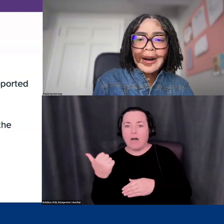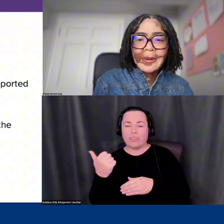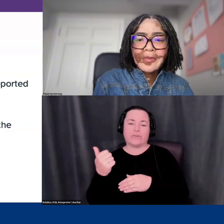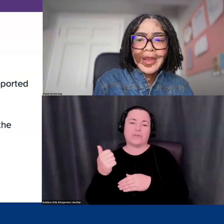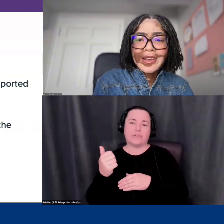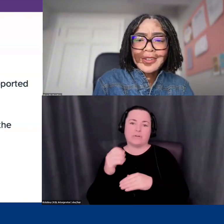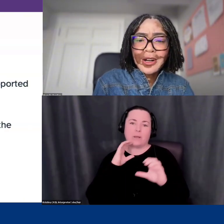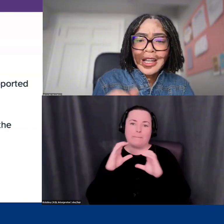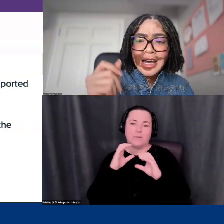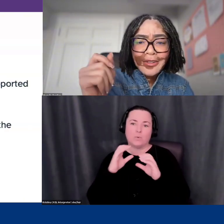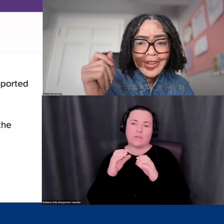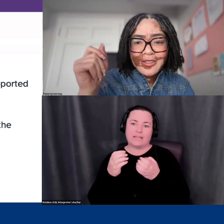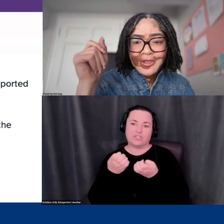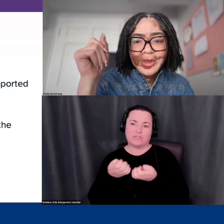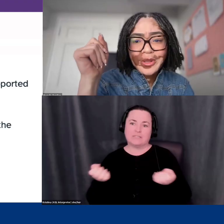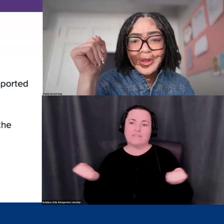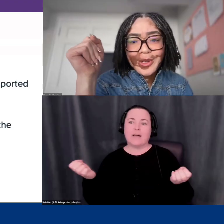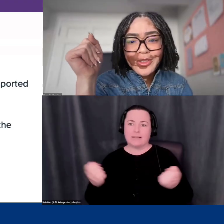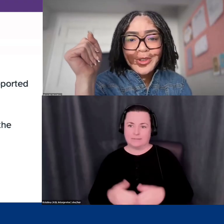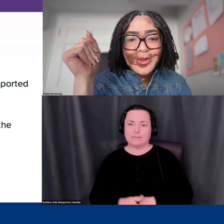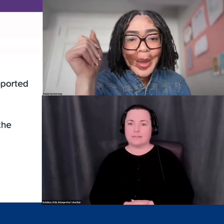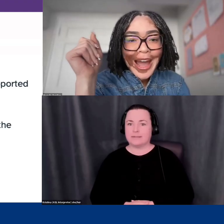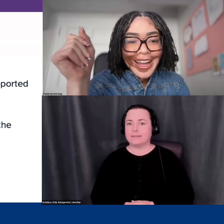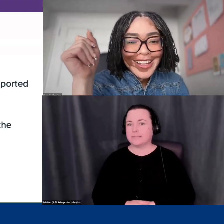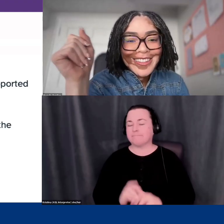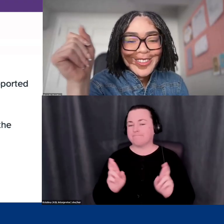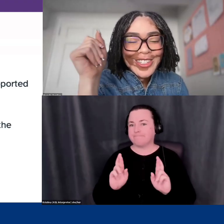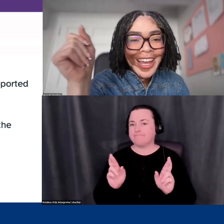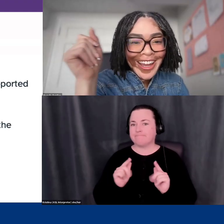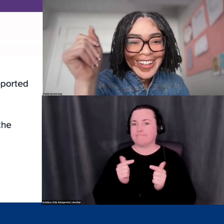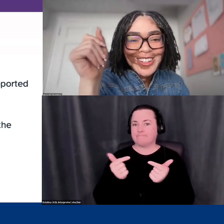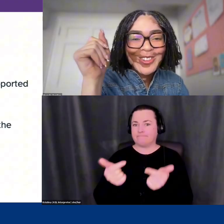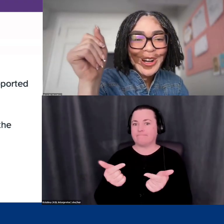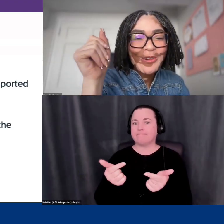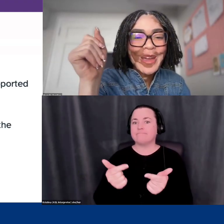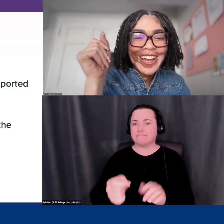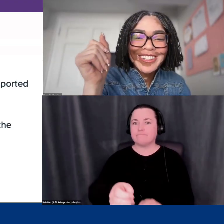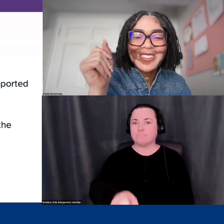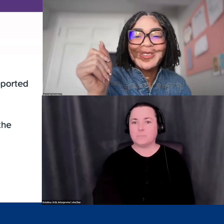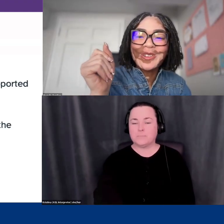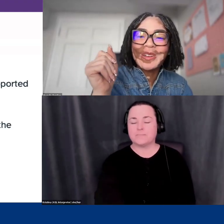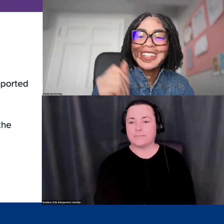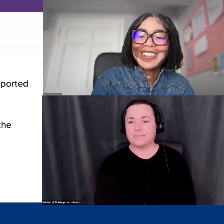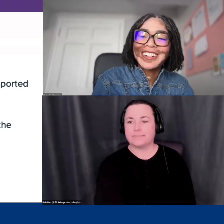And so a lot of us are familiar with those packets of 10 to 12 pages of information